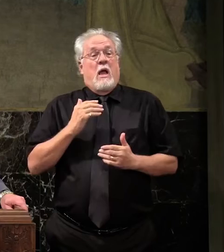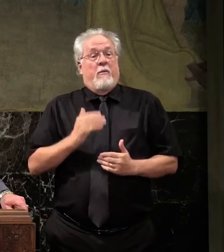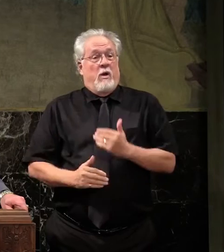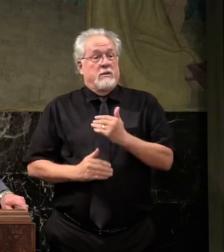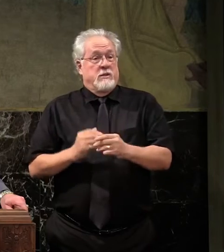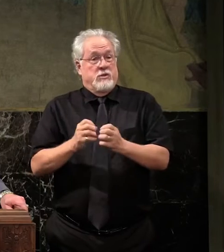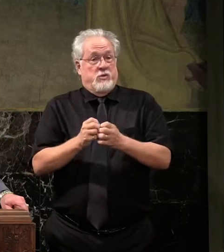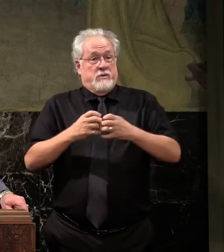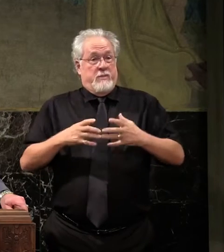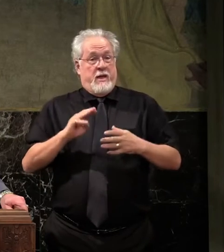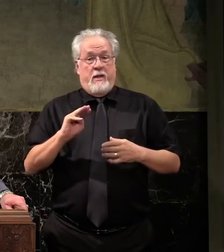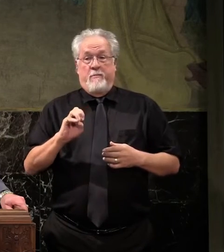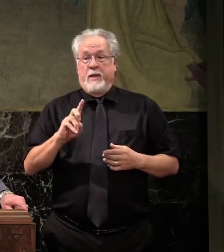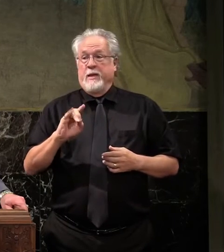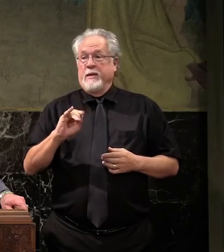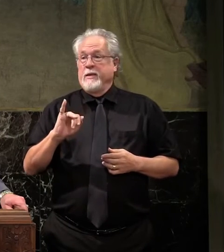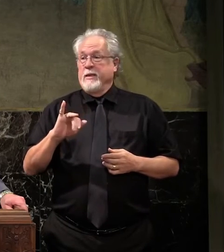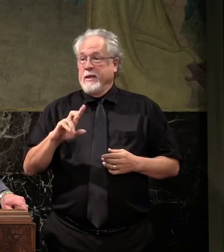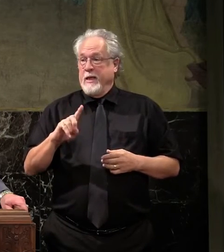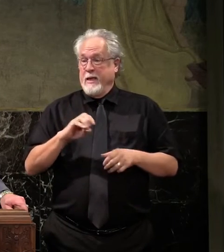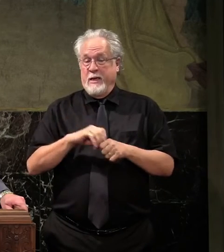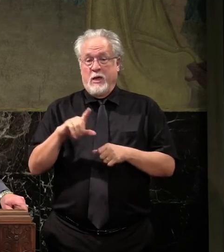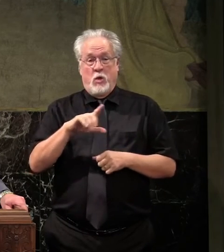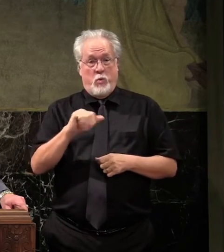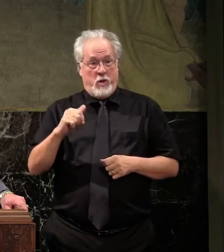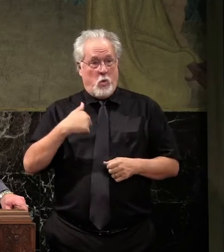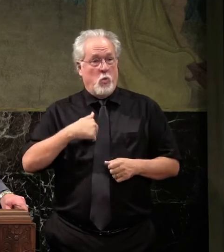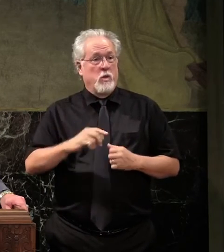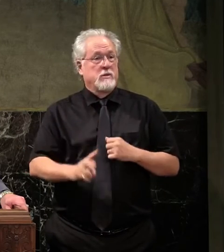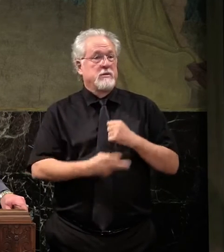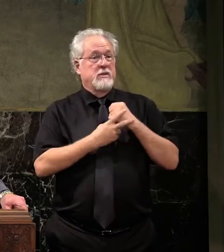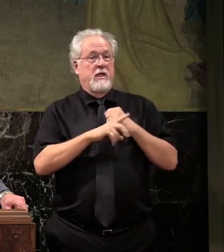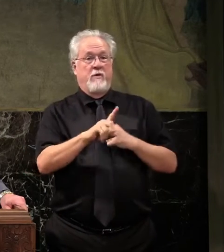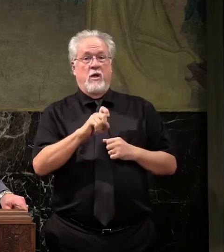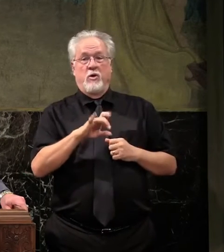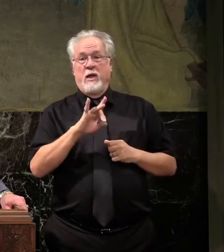Medicaid for the state of Louisiana. We will save 180 million dollars of